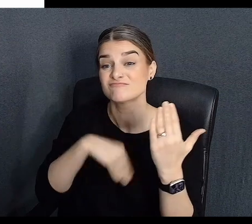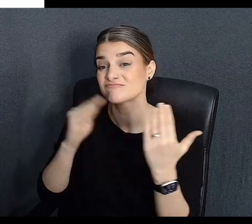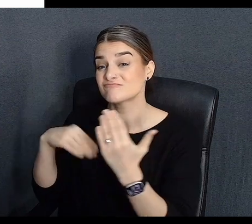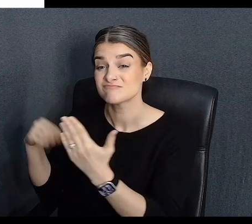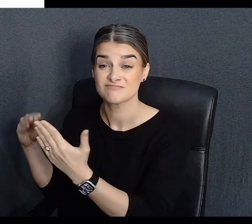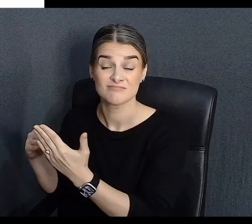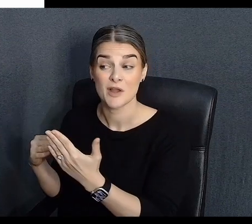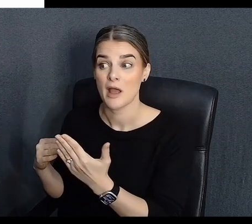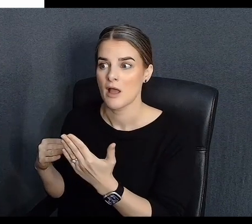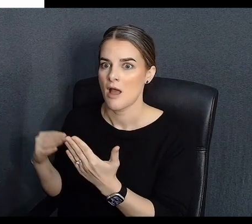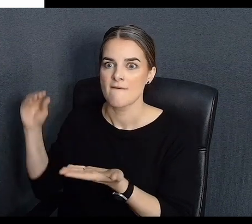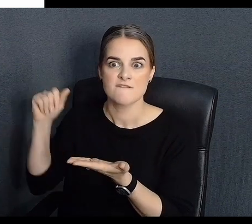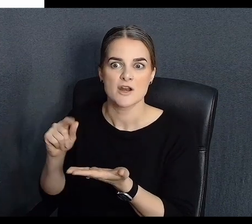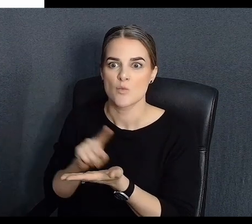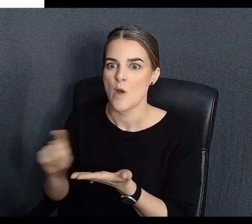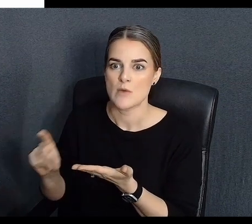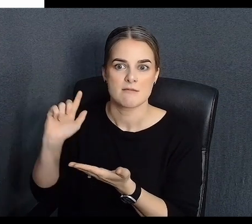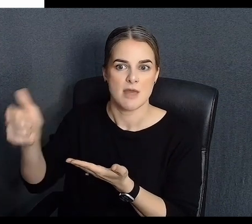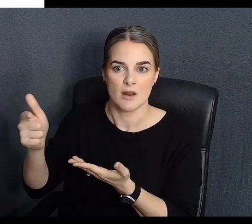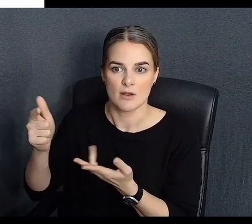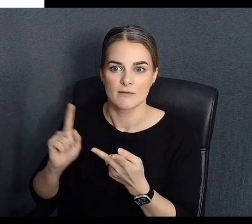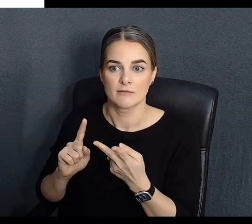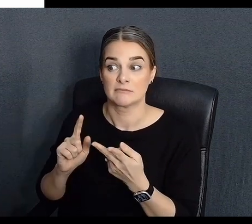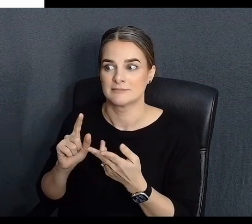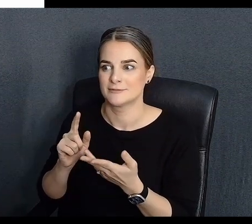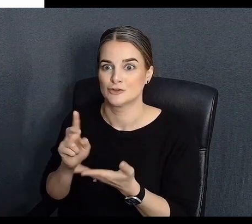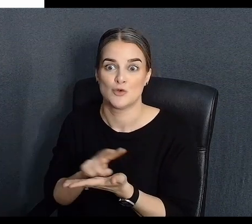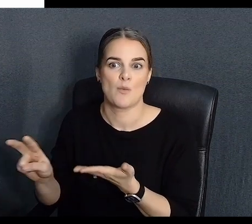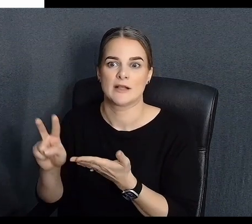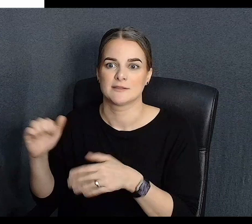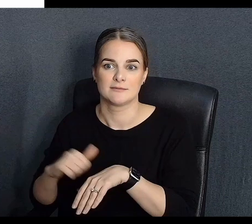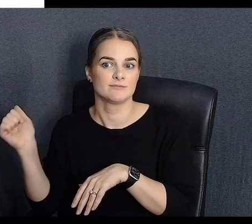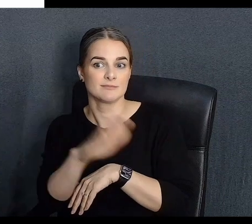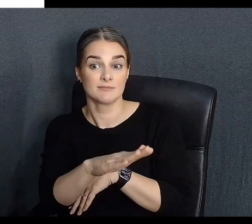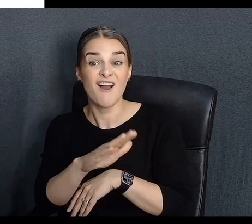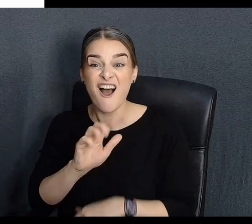And then I've had other ones where it's taken almost over a year for a device